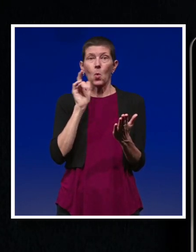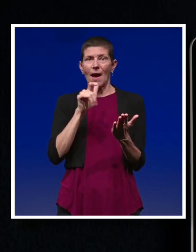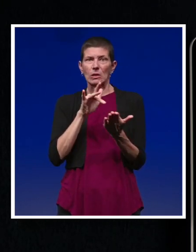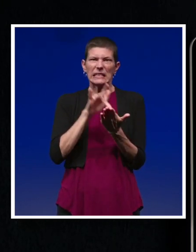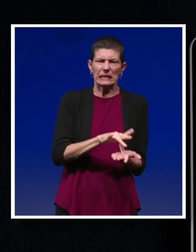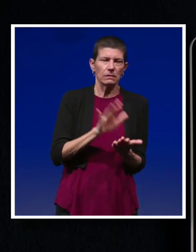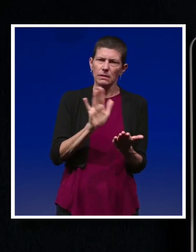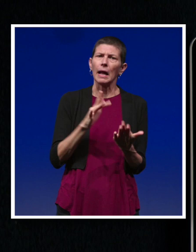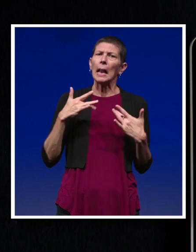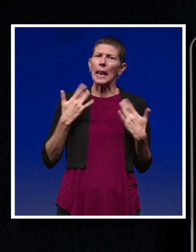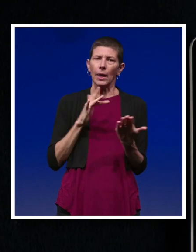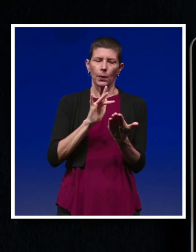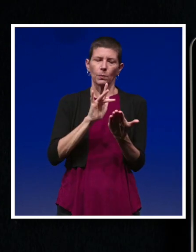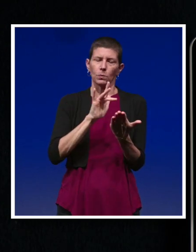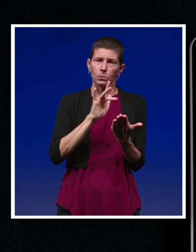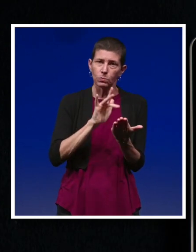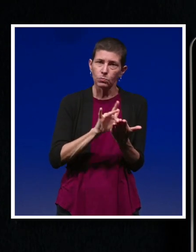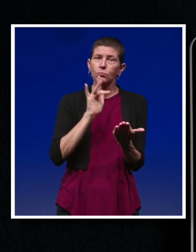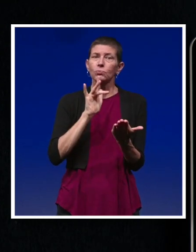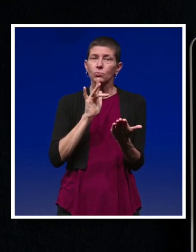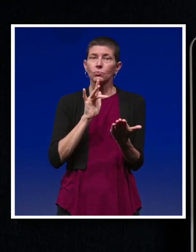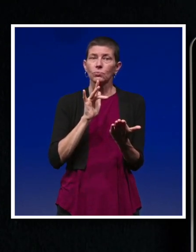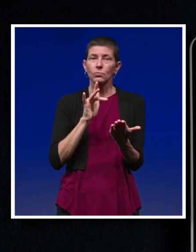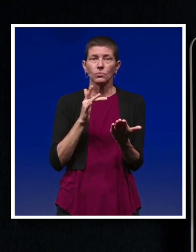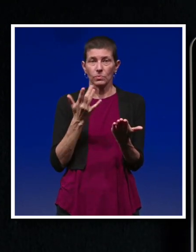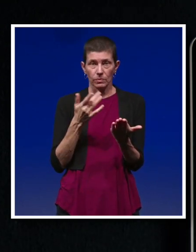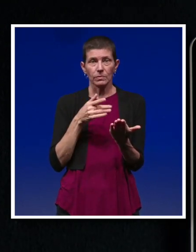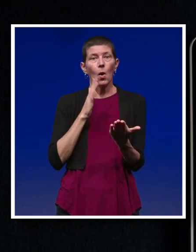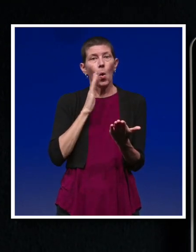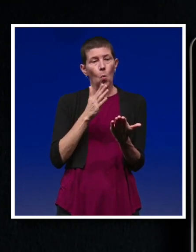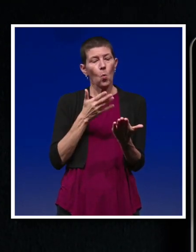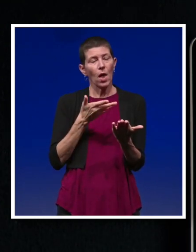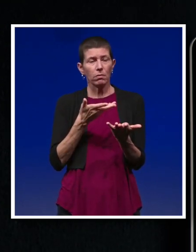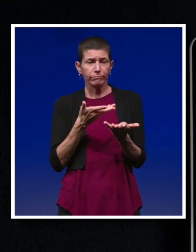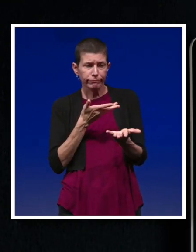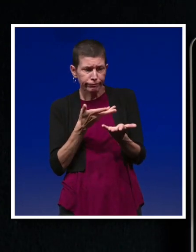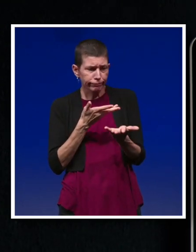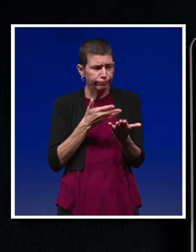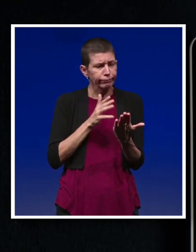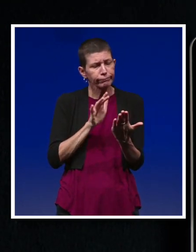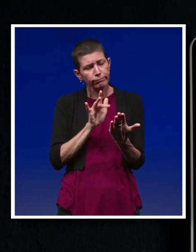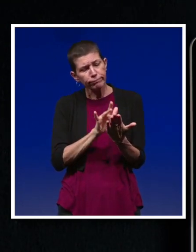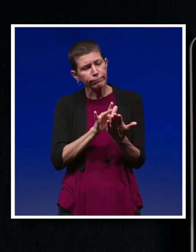again, you don't need much pressure. When you tap on an item, you will interact with it.